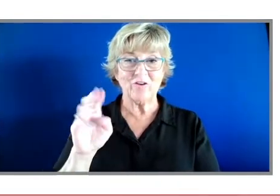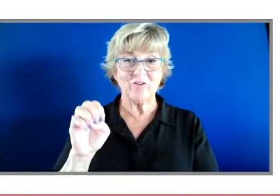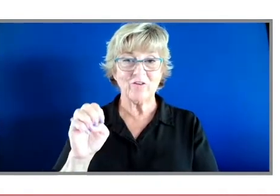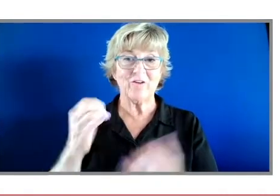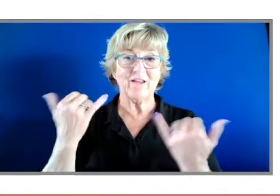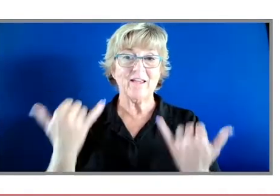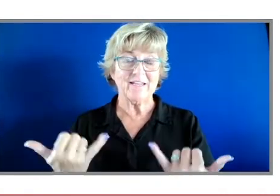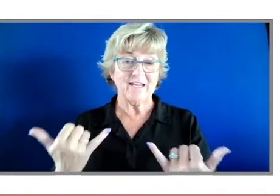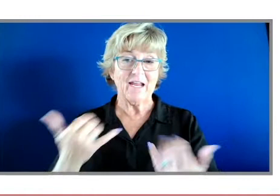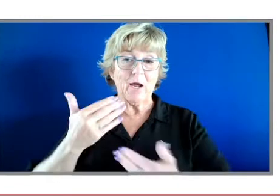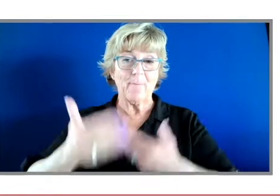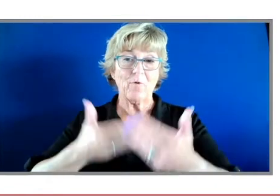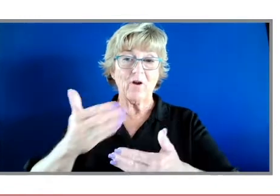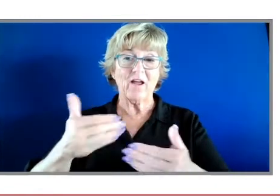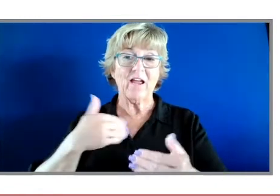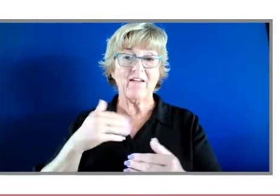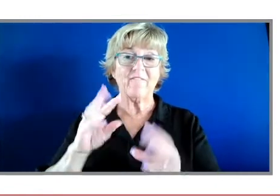Studio: Now we're in the process of holding workshops in each supervisor district.